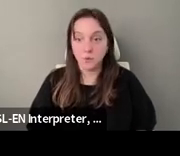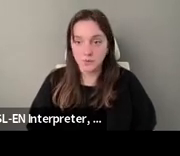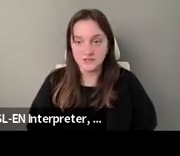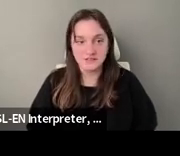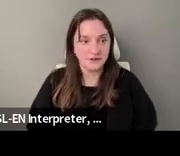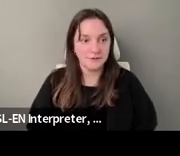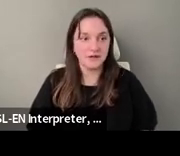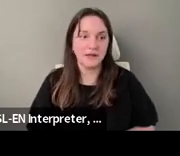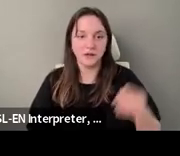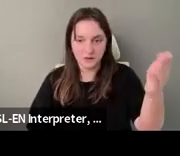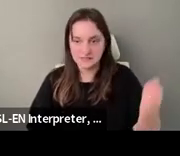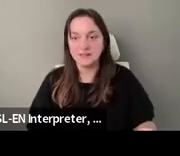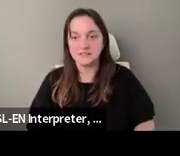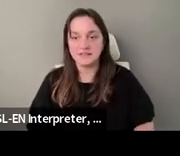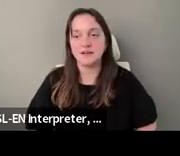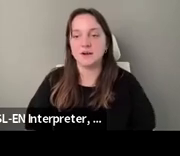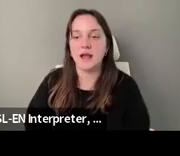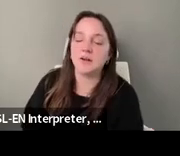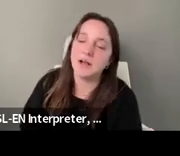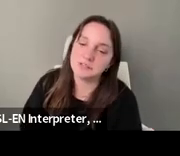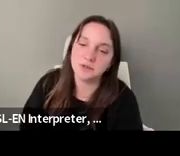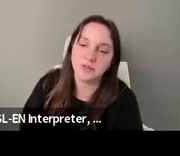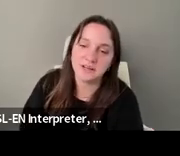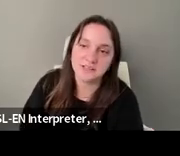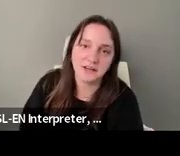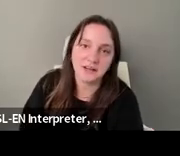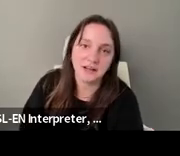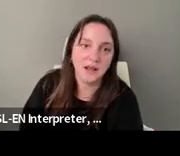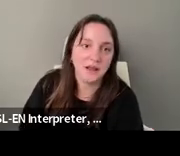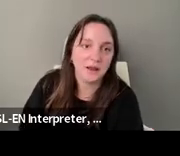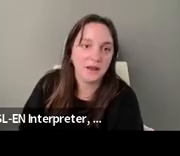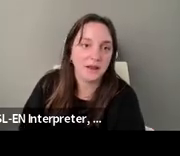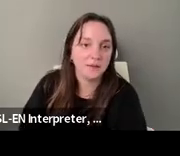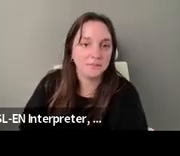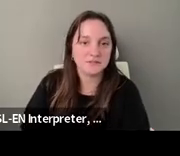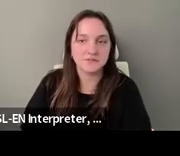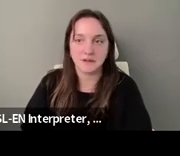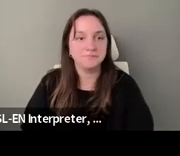You can see listed here, I'll ask you to go to the next slide because of time. So I'll conclude with my